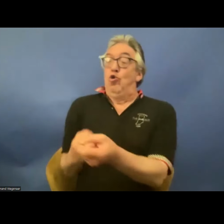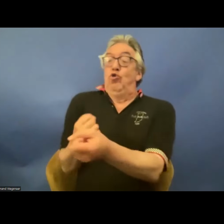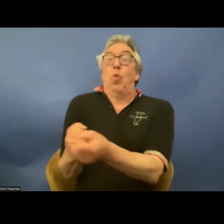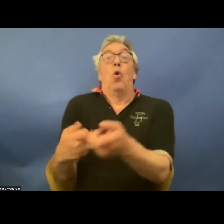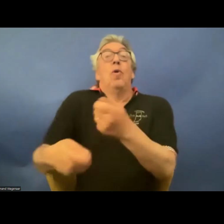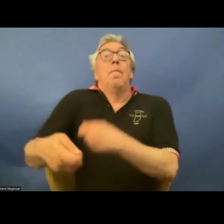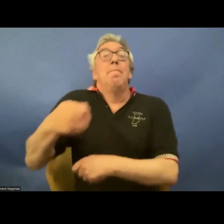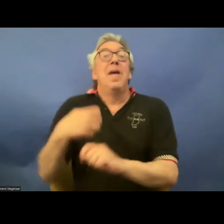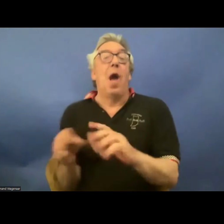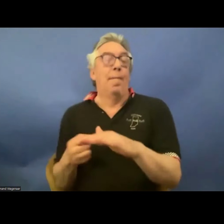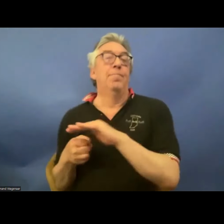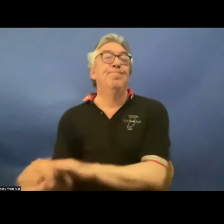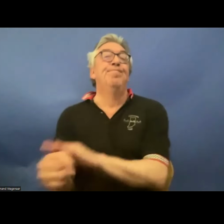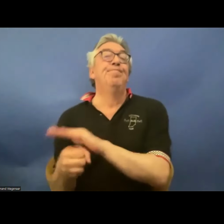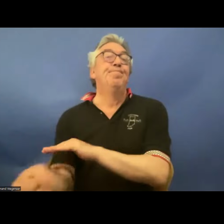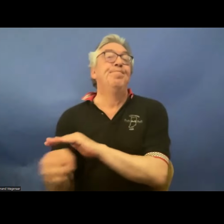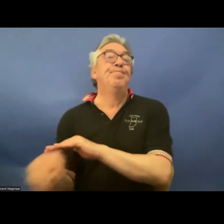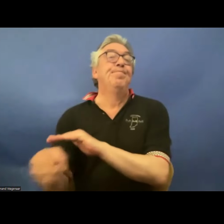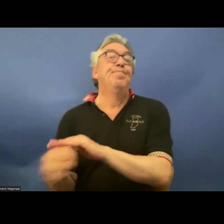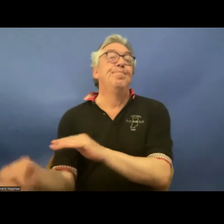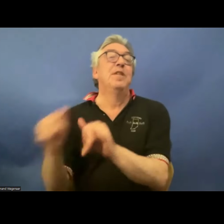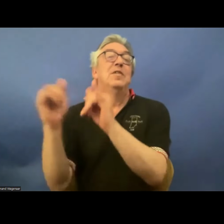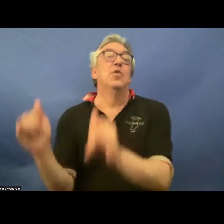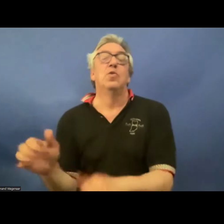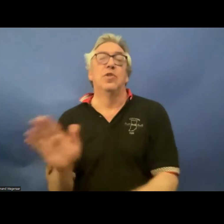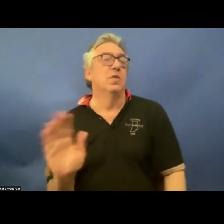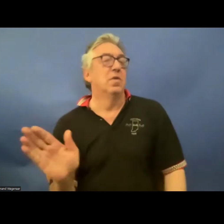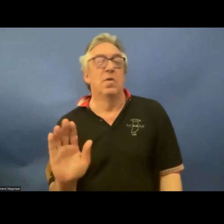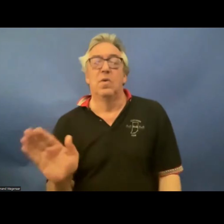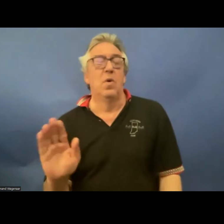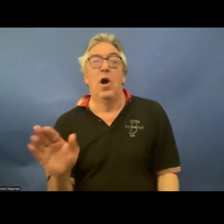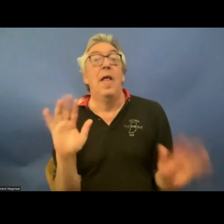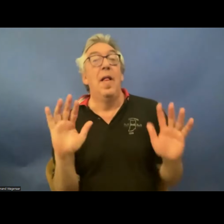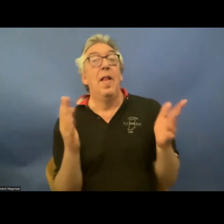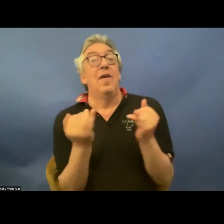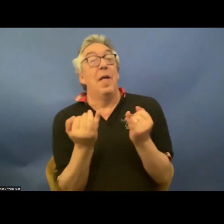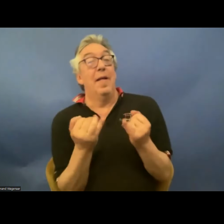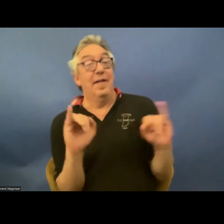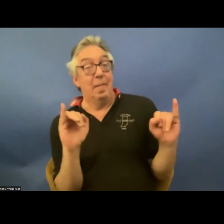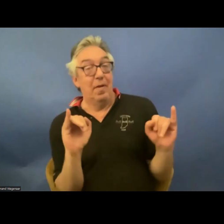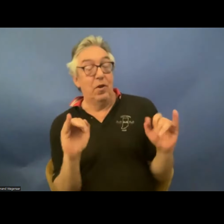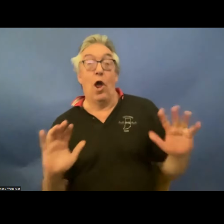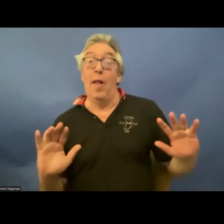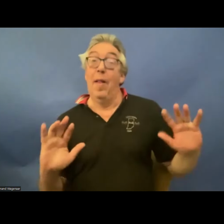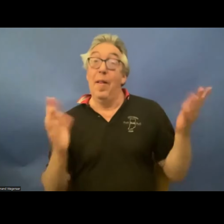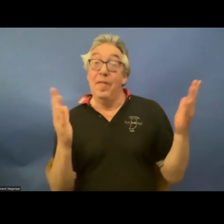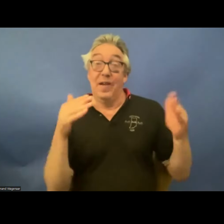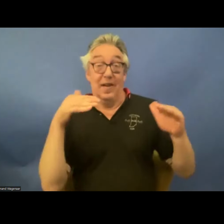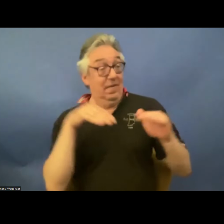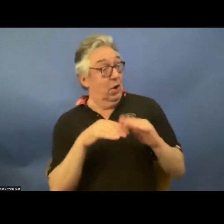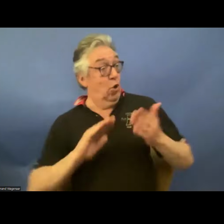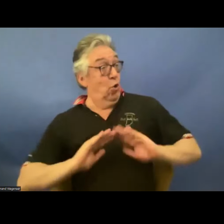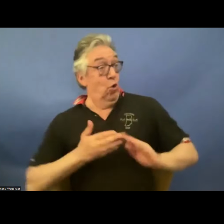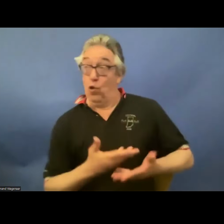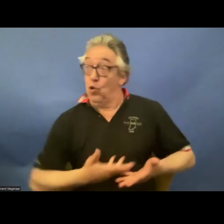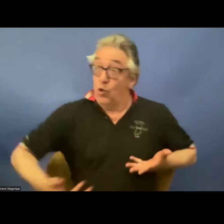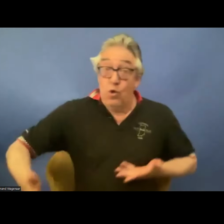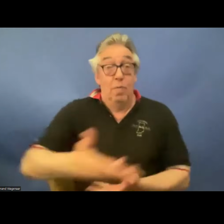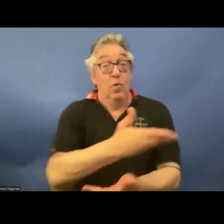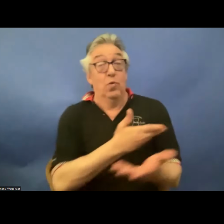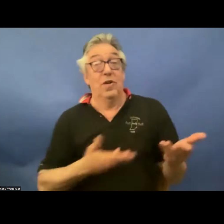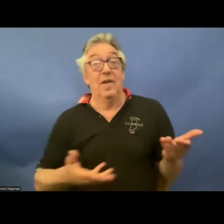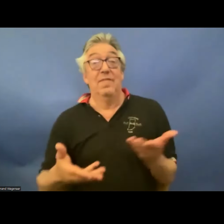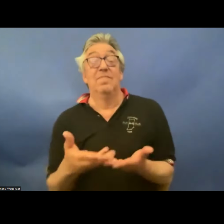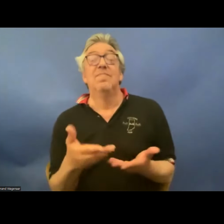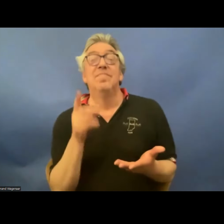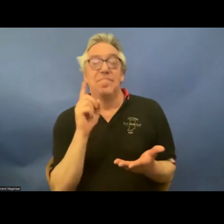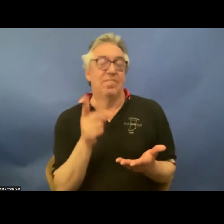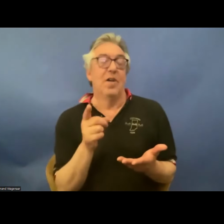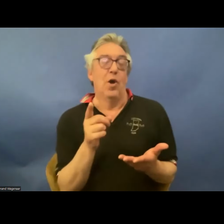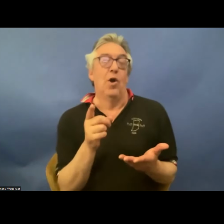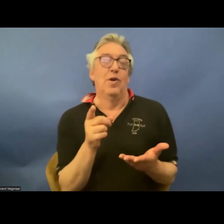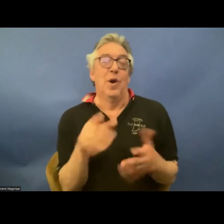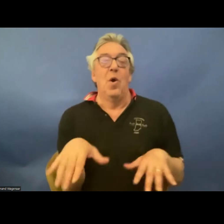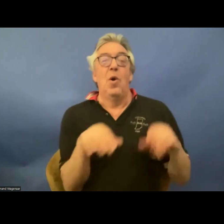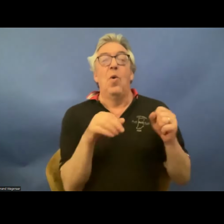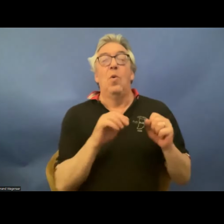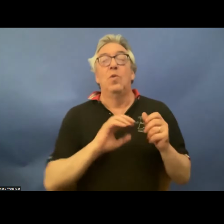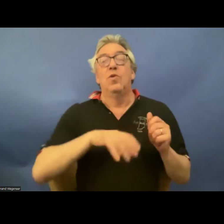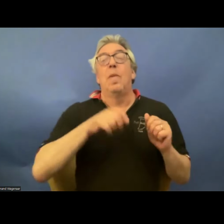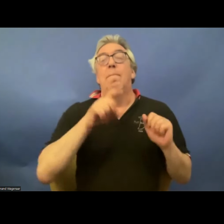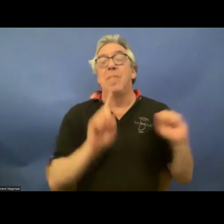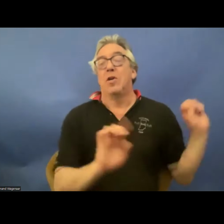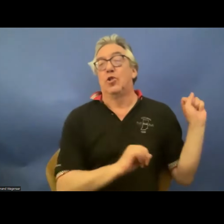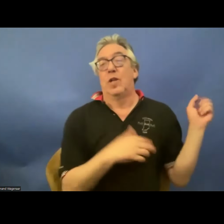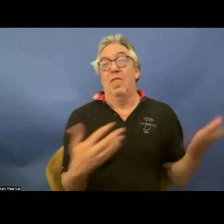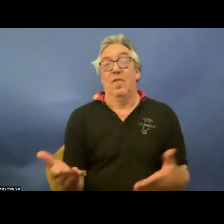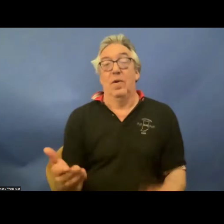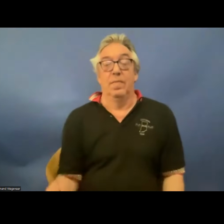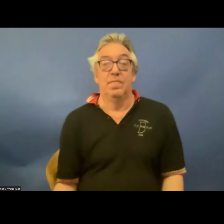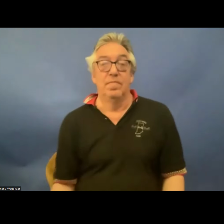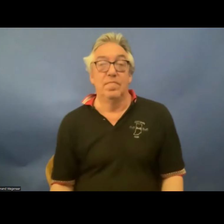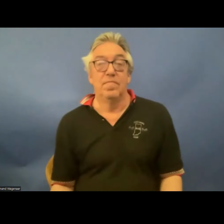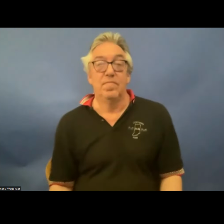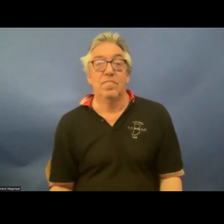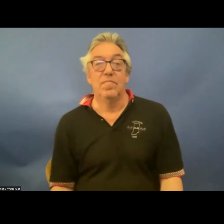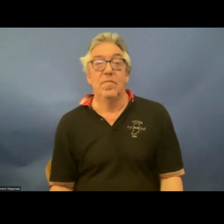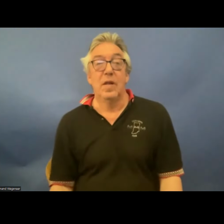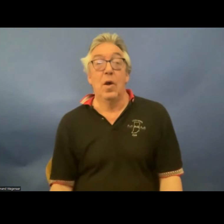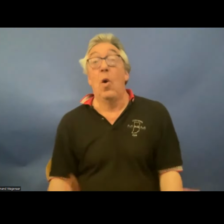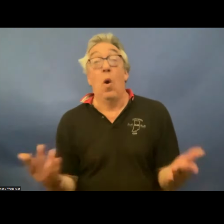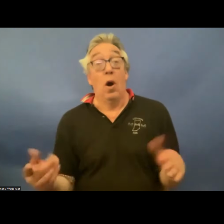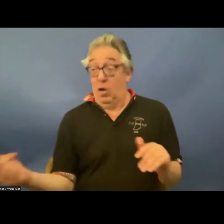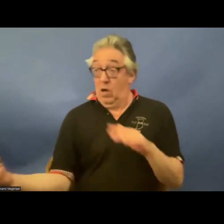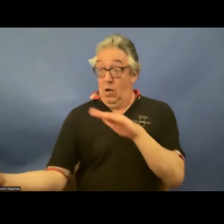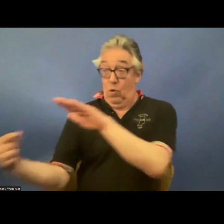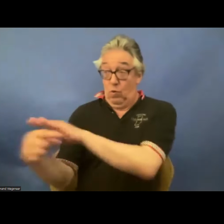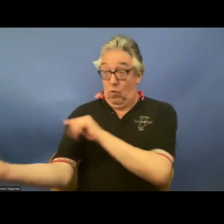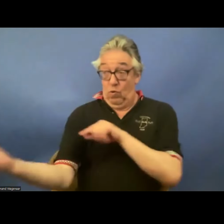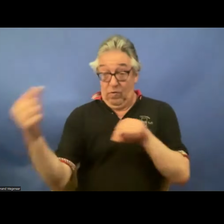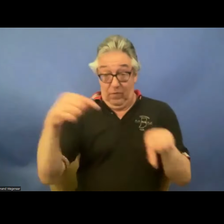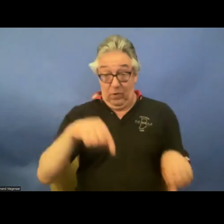I also want to thank my colleagues in the logistics team, especially Aleksandra, the